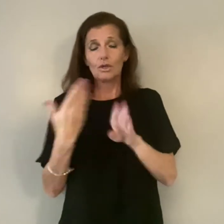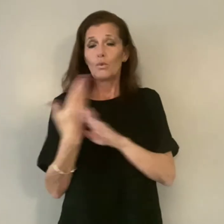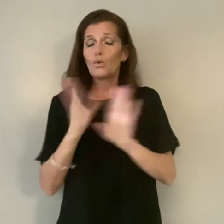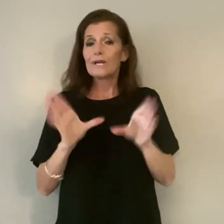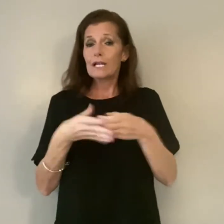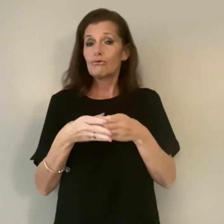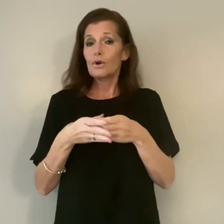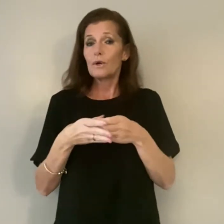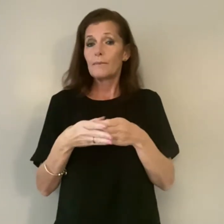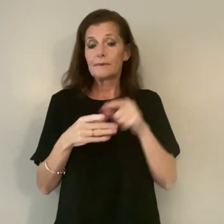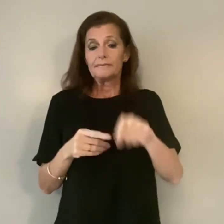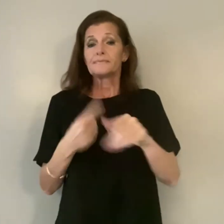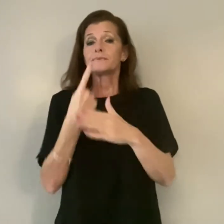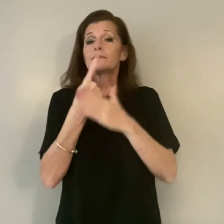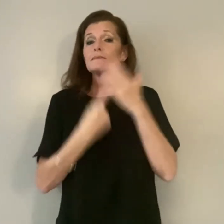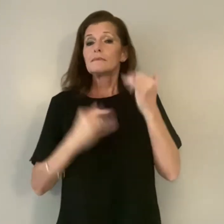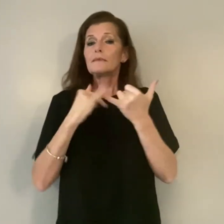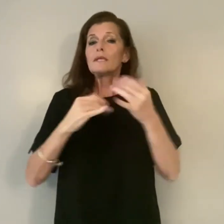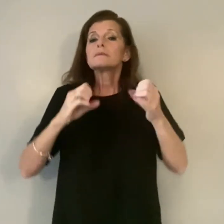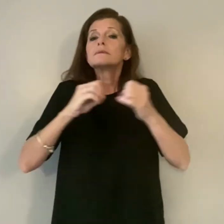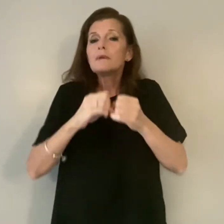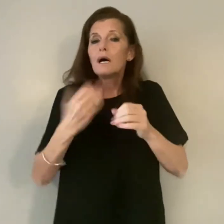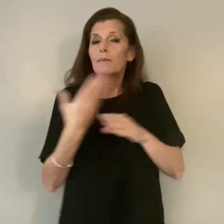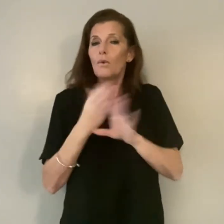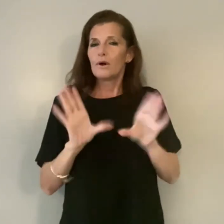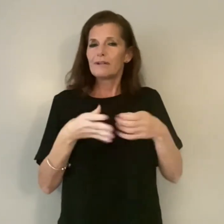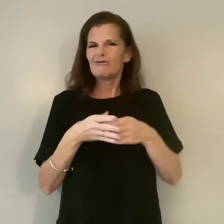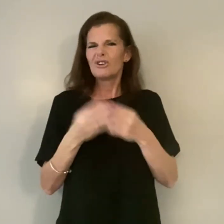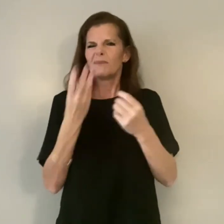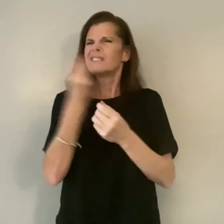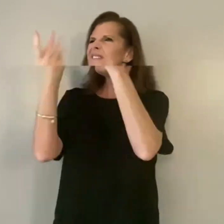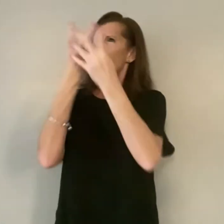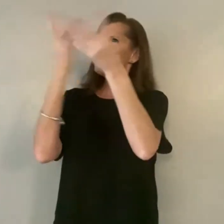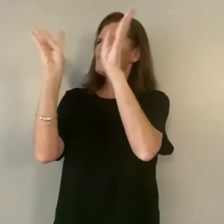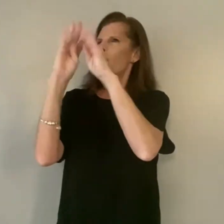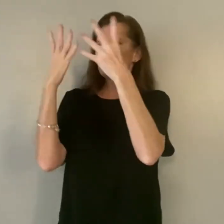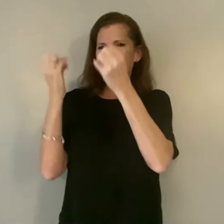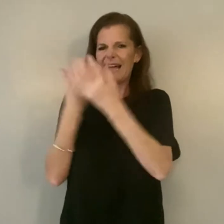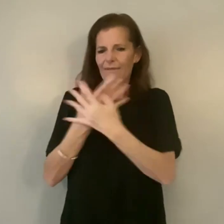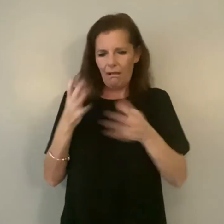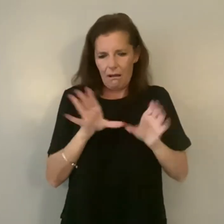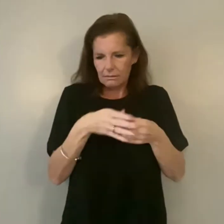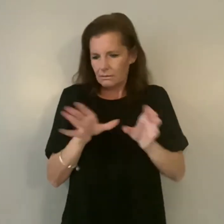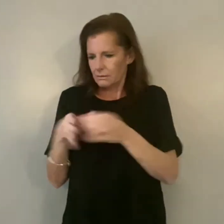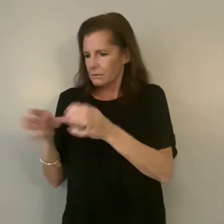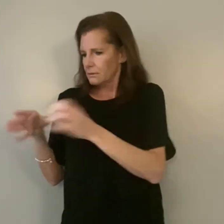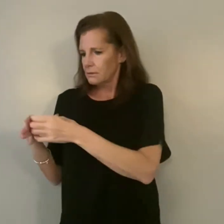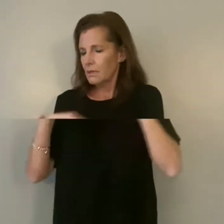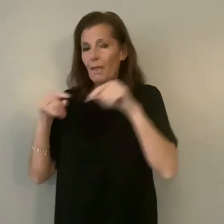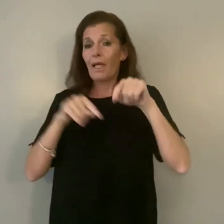working groups is currently our only sub working group. And our boards tend to develop lots of little working groups